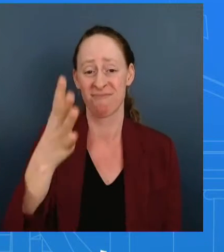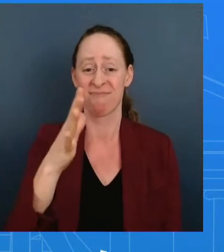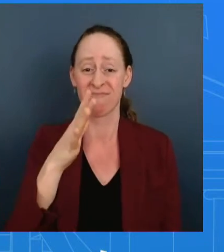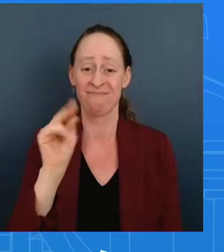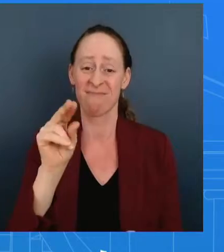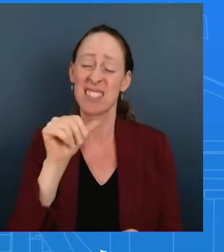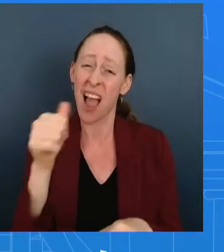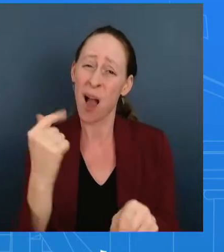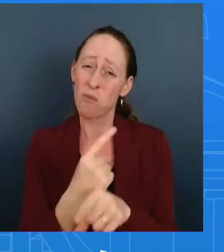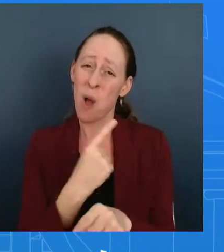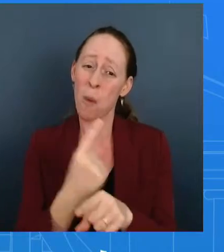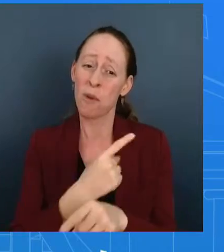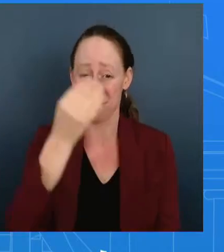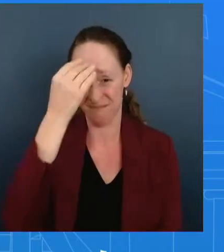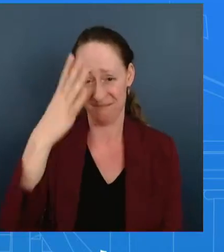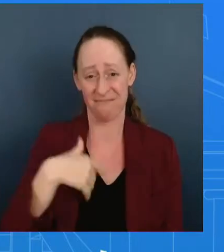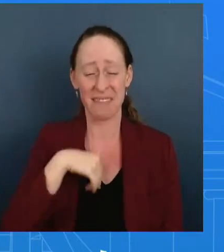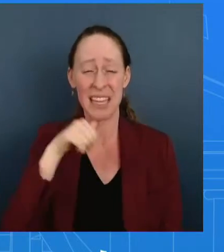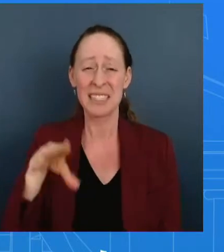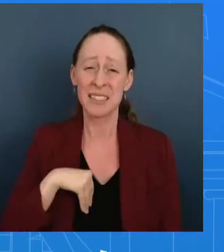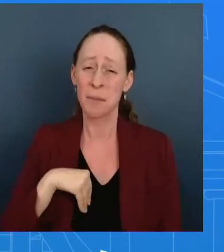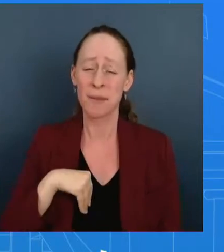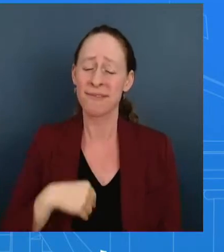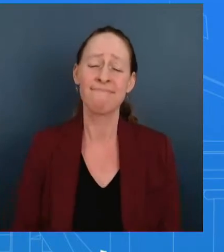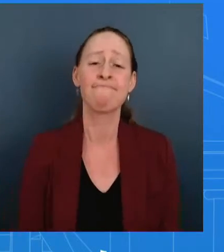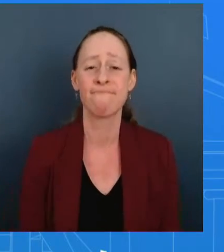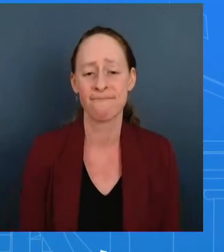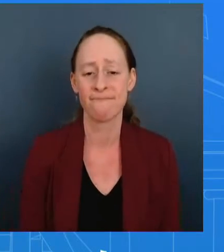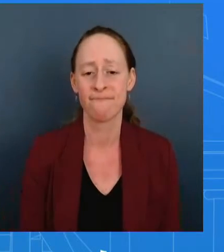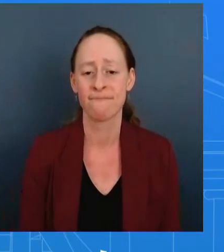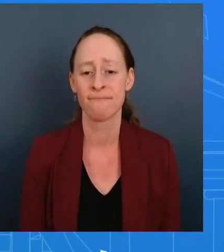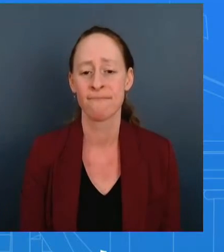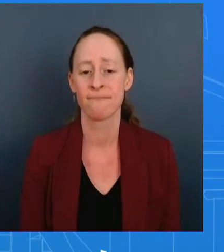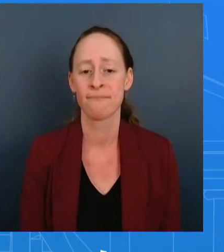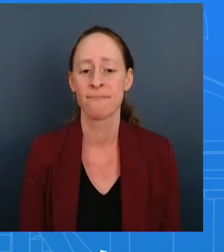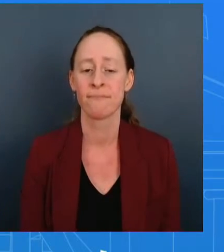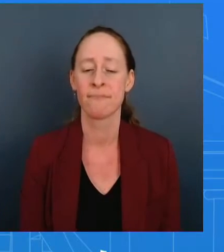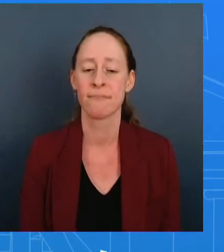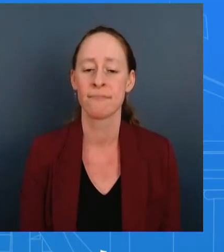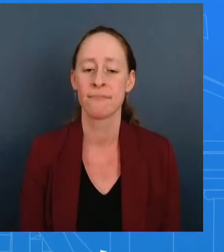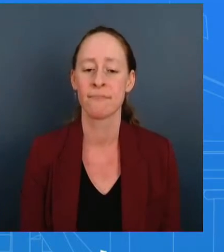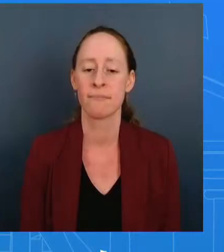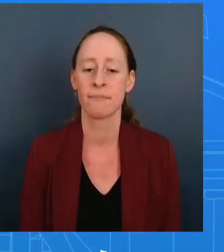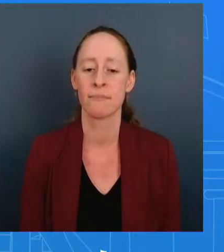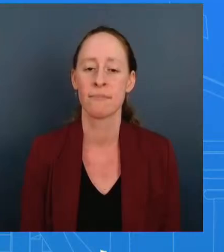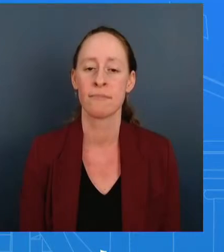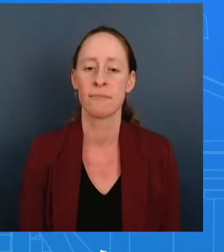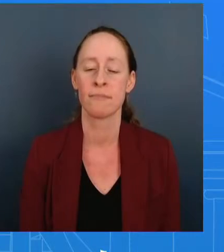The Press: Not about the name. The Press: Karine? Ms. Jean-Pierre: Go ahead. No, go ahead. The Press: Karine, if you cannot confirm the name -- Ms. Jean-Pierre: Yeah. The Press: -- can you confirm whether or not the president